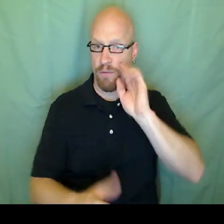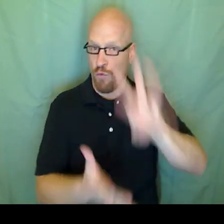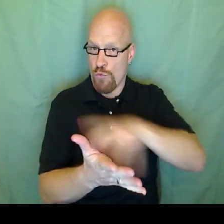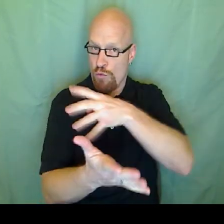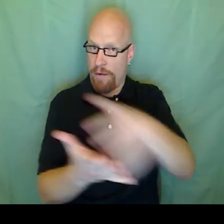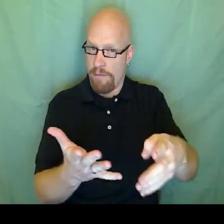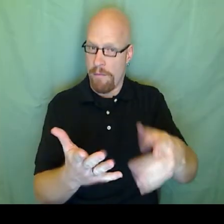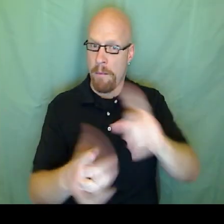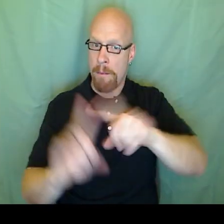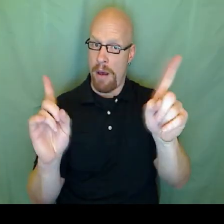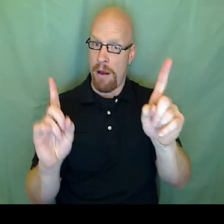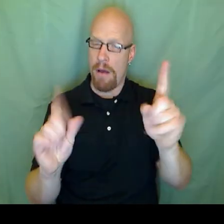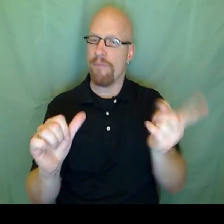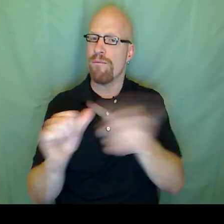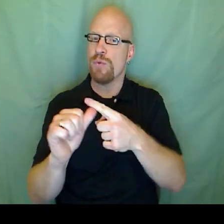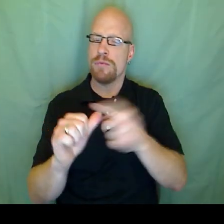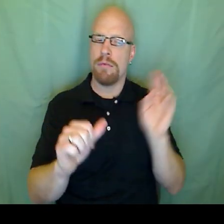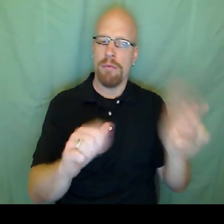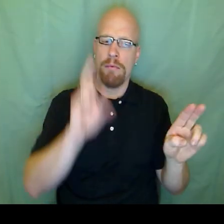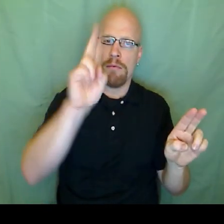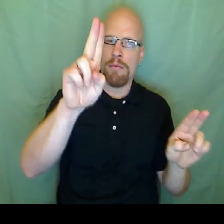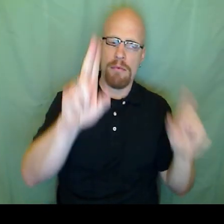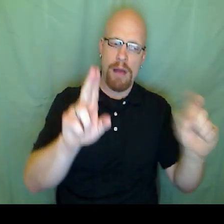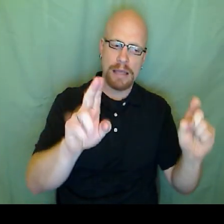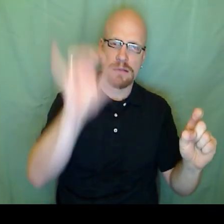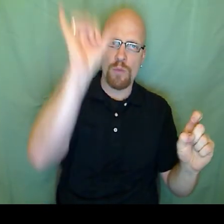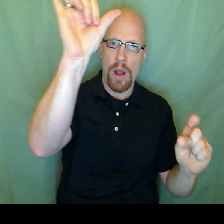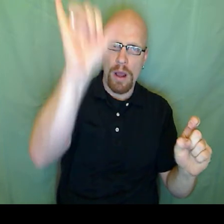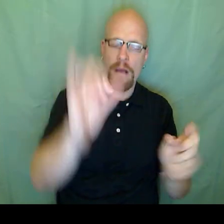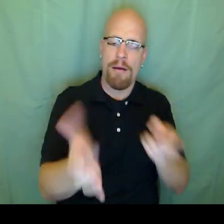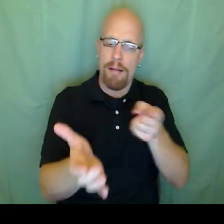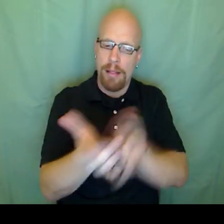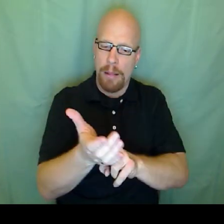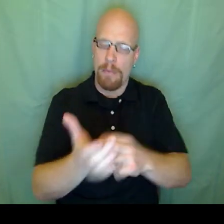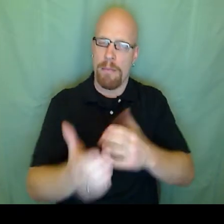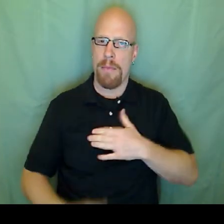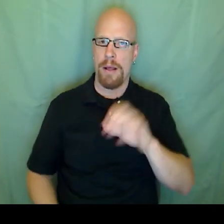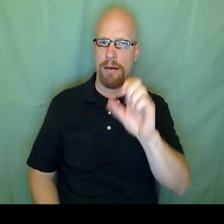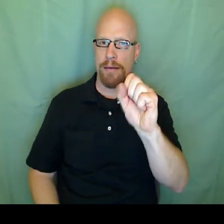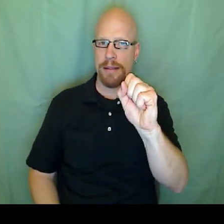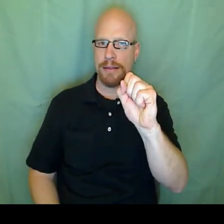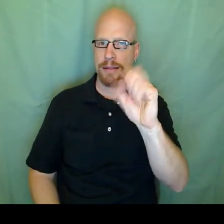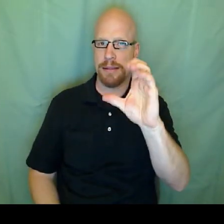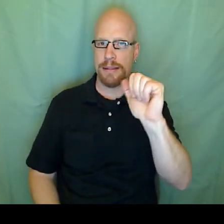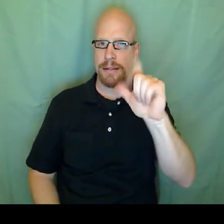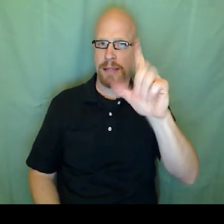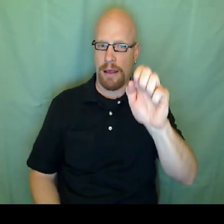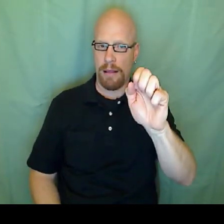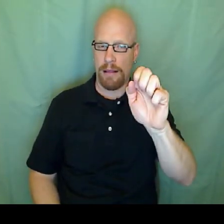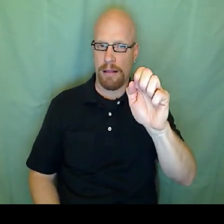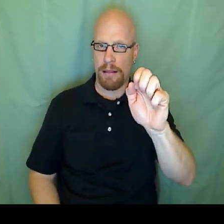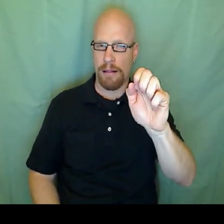I will rebuild my graph. I will rebuild my scale. The X axis and Y axis on my scale.